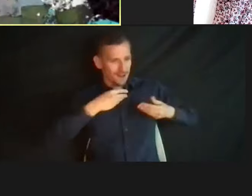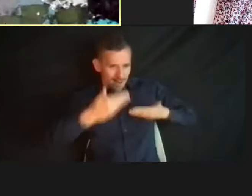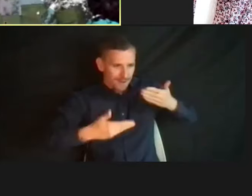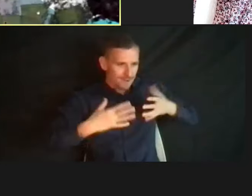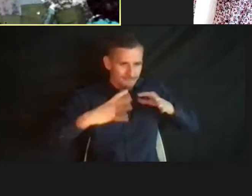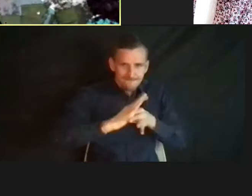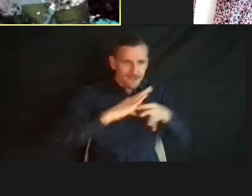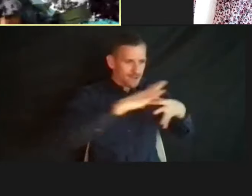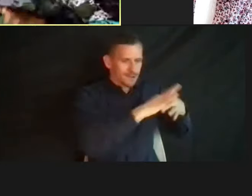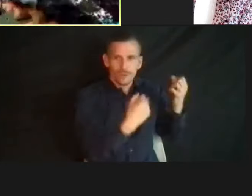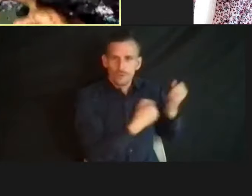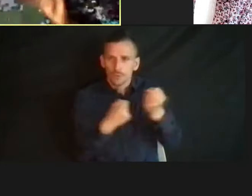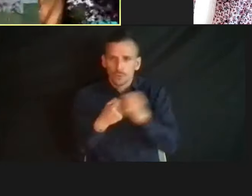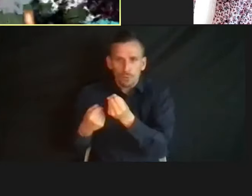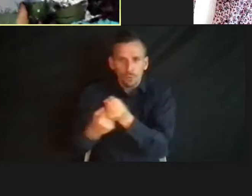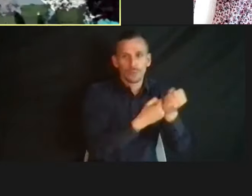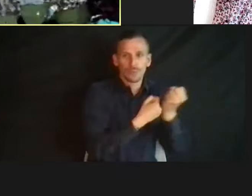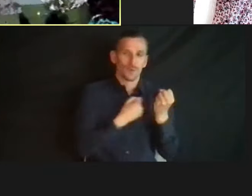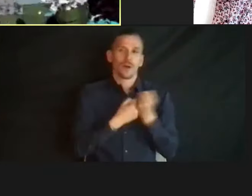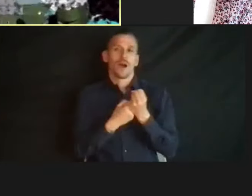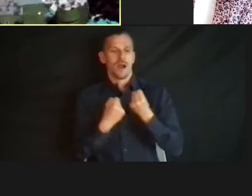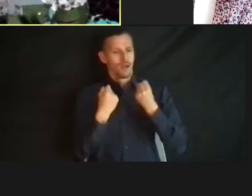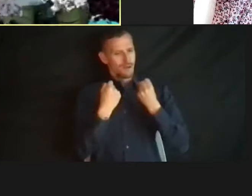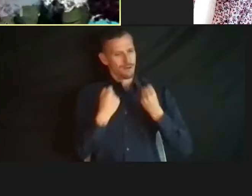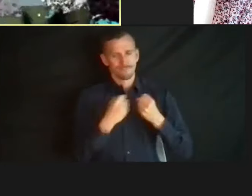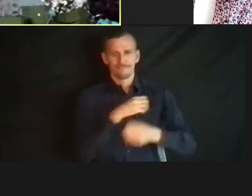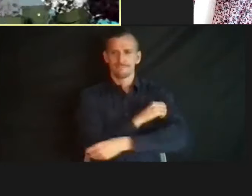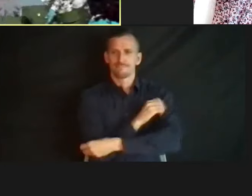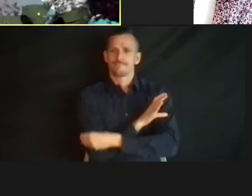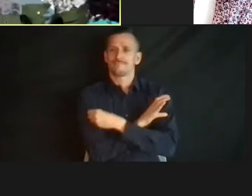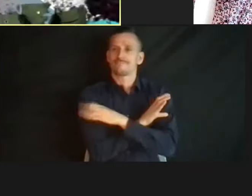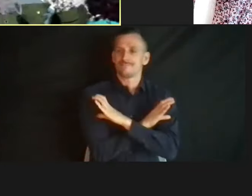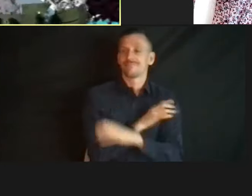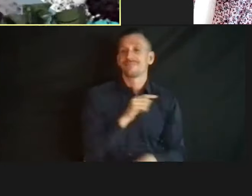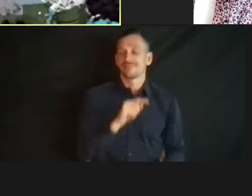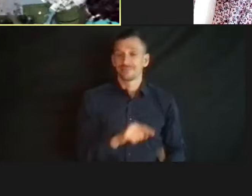In responding to the climate change, no matter what happened, whether the climate